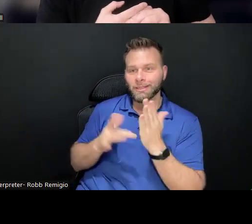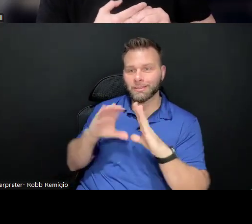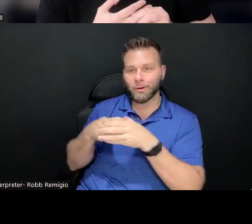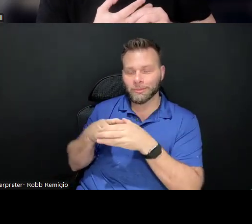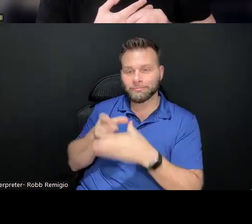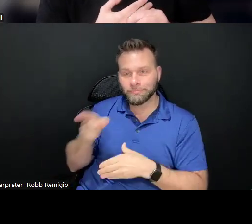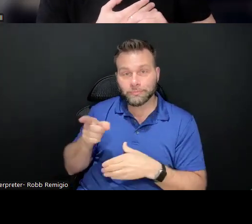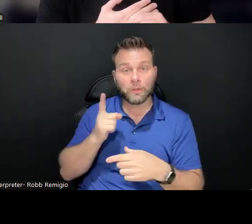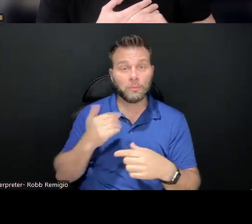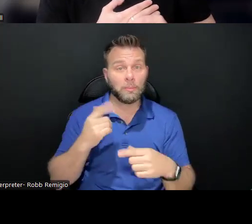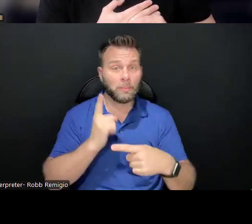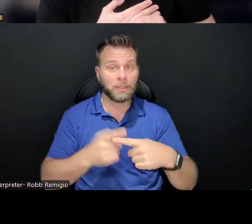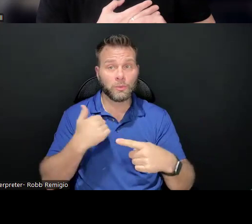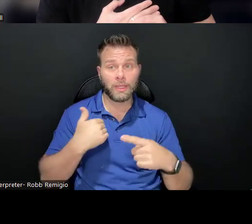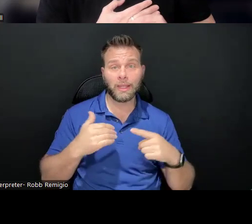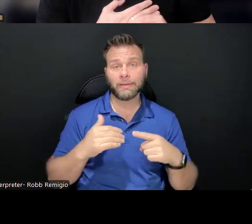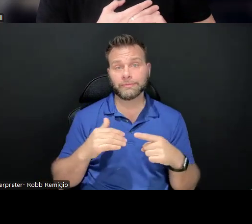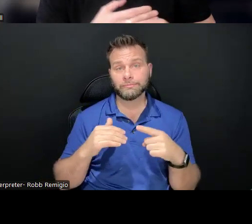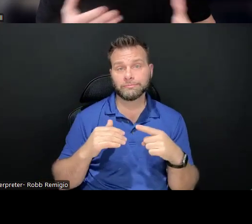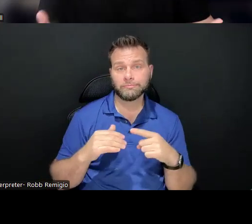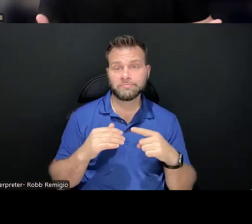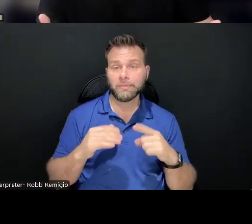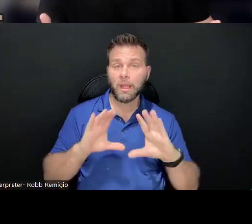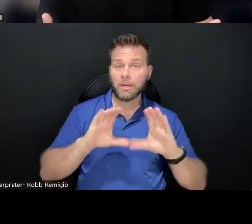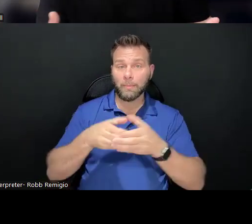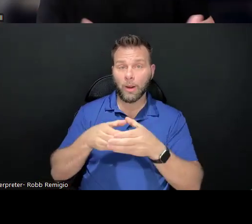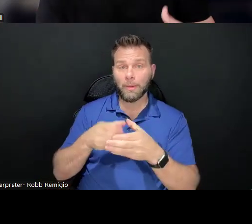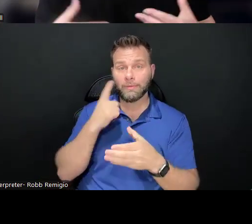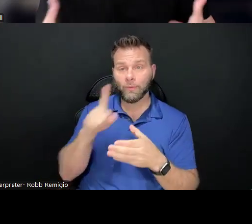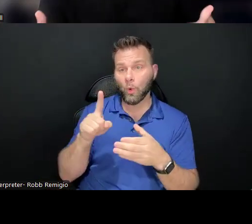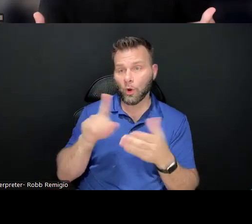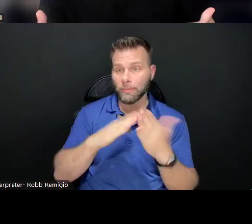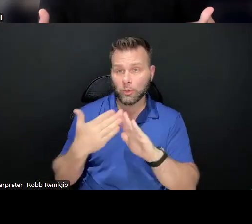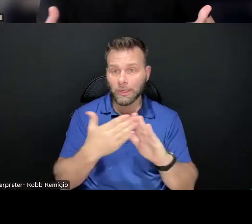We also have a community navigation department, which is